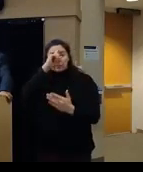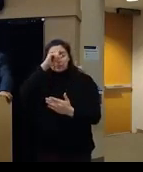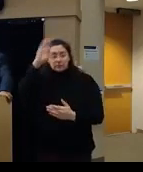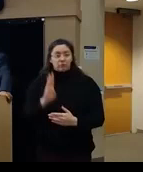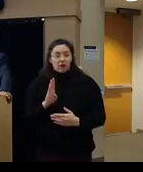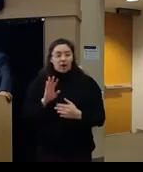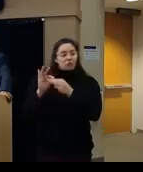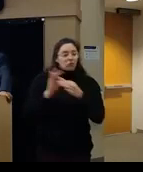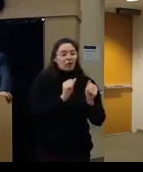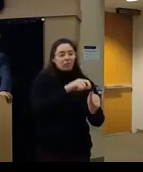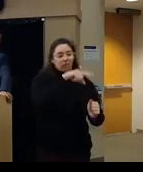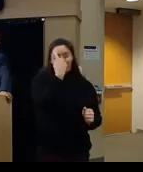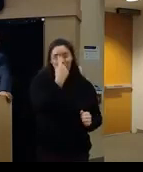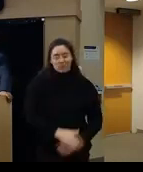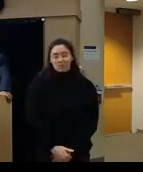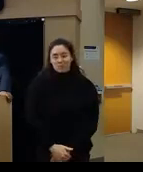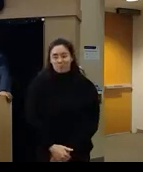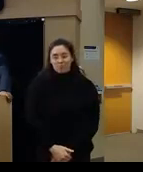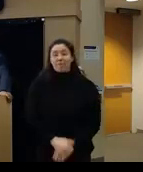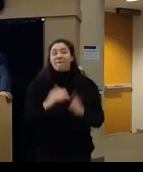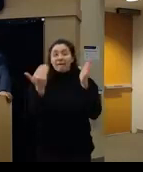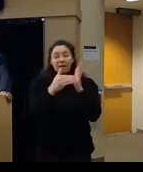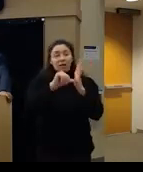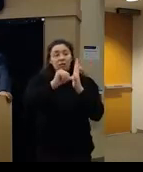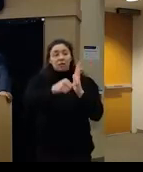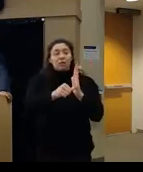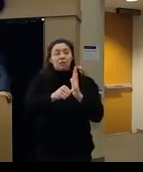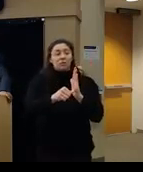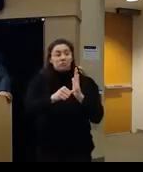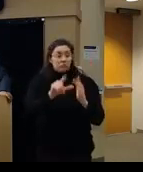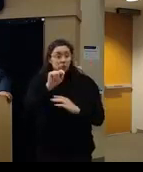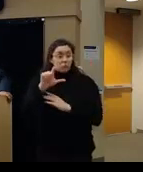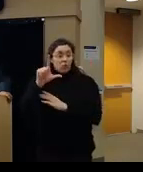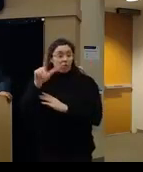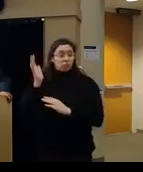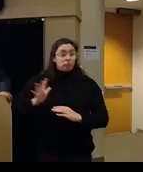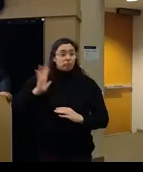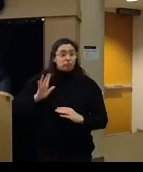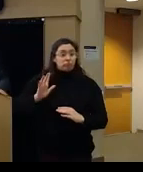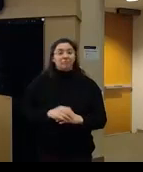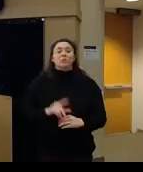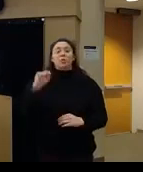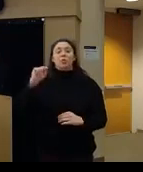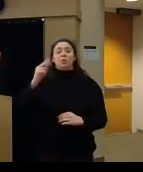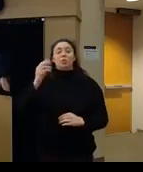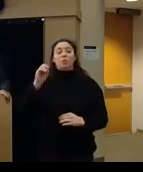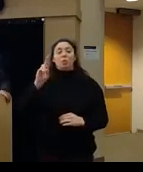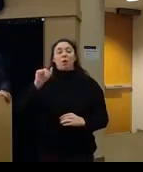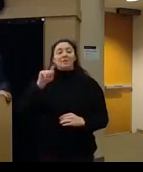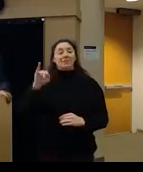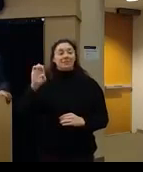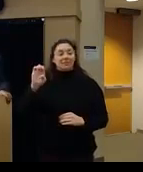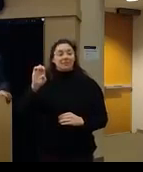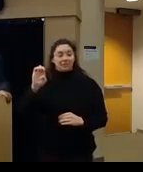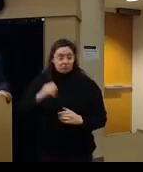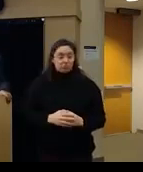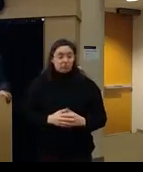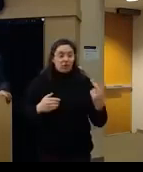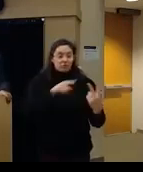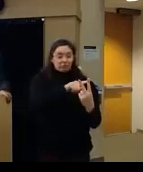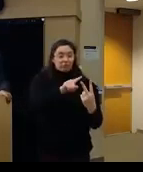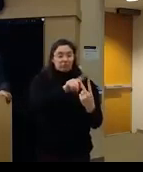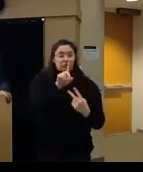Blackness again basic tool in modern Psychiatry thorine we have fertility dolls from Theon people